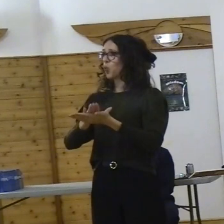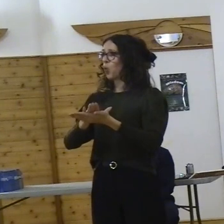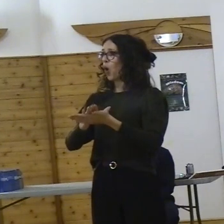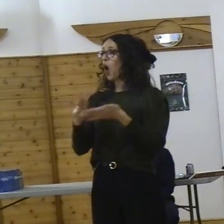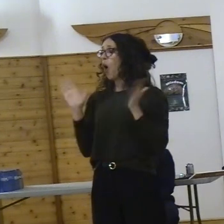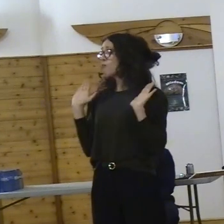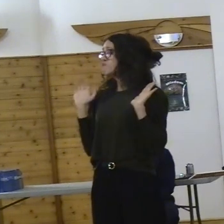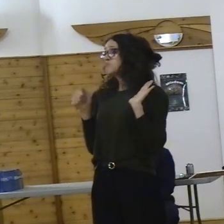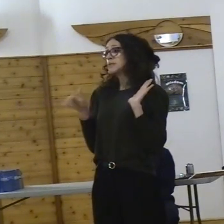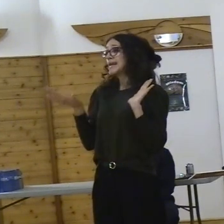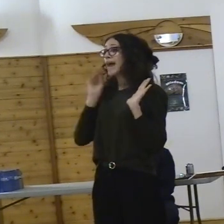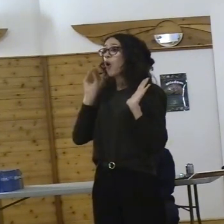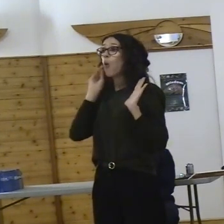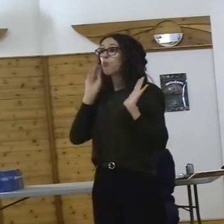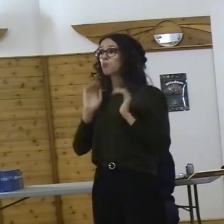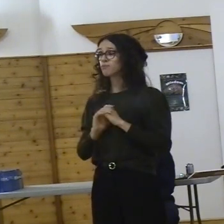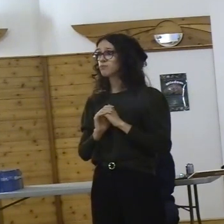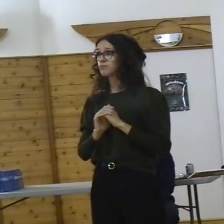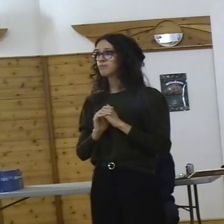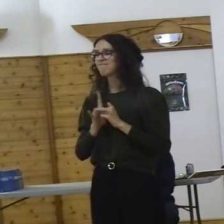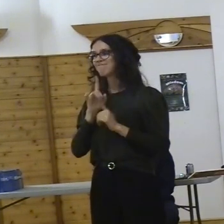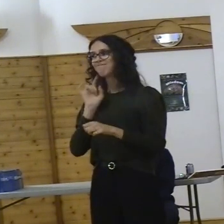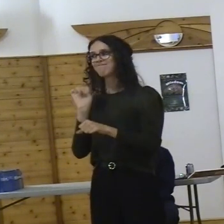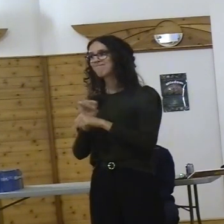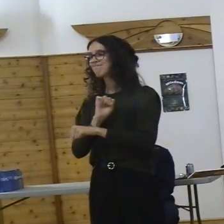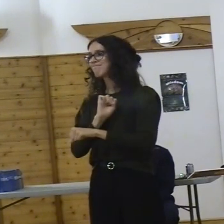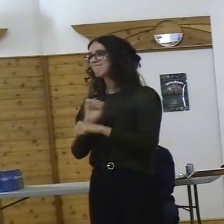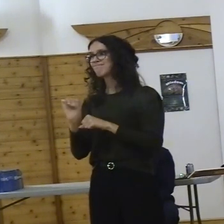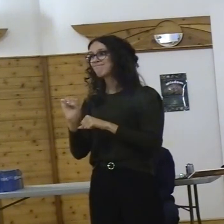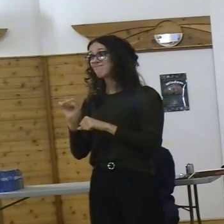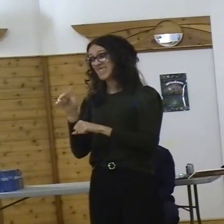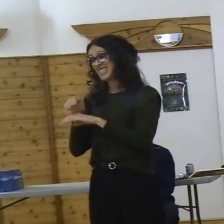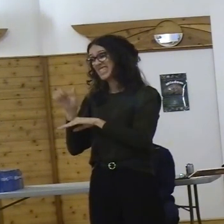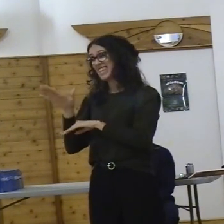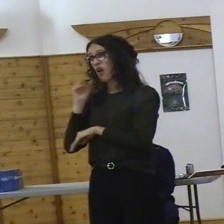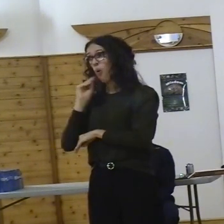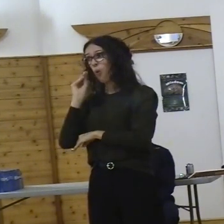But really, did they really send them home?